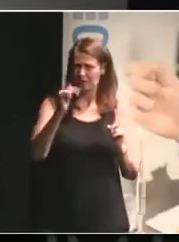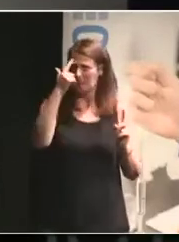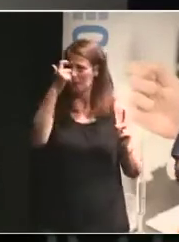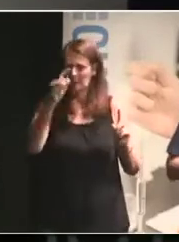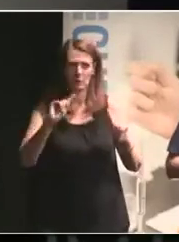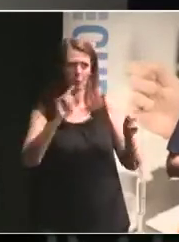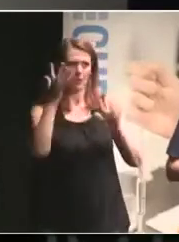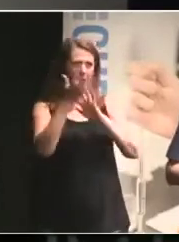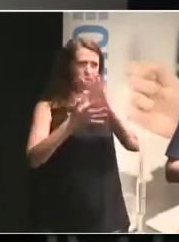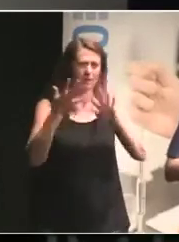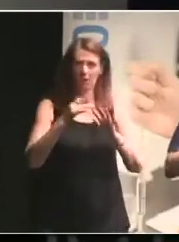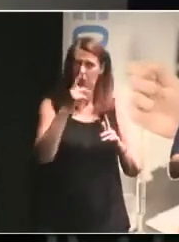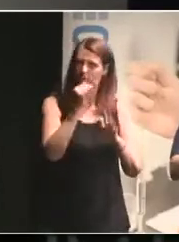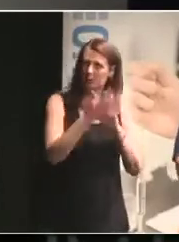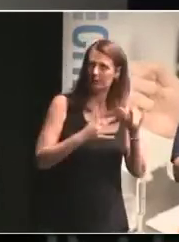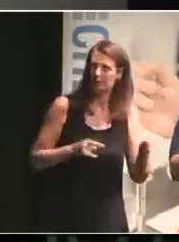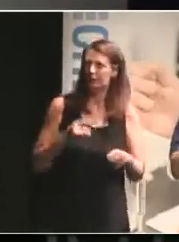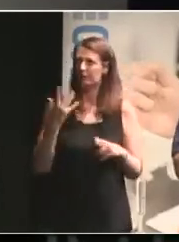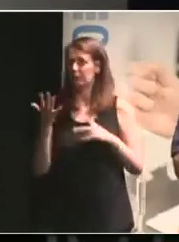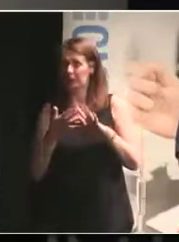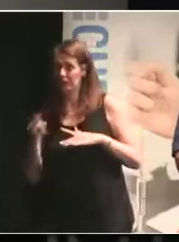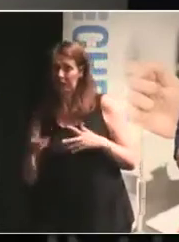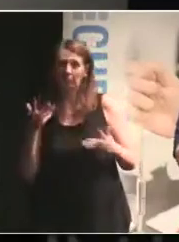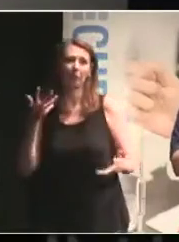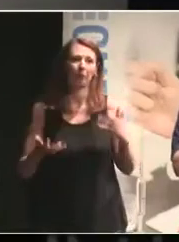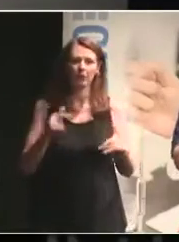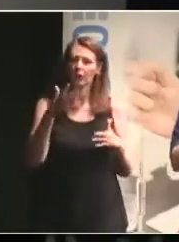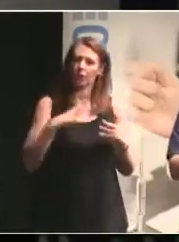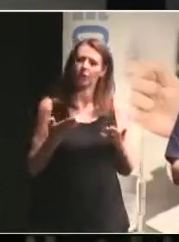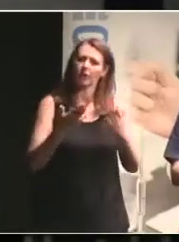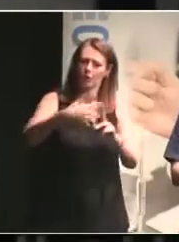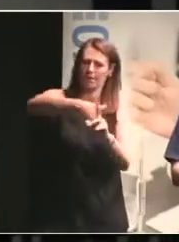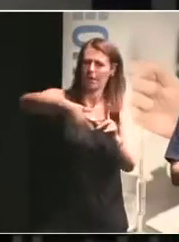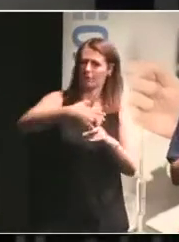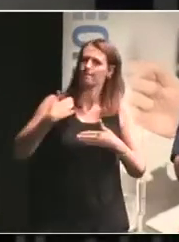it may or may not be and so I’d just like to give that background as we go through this but before,